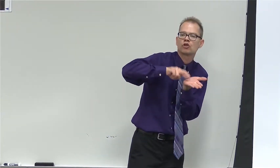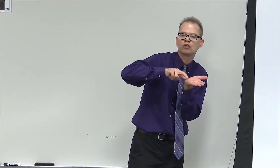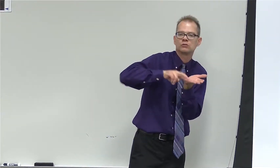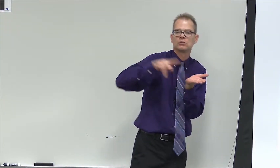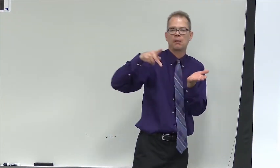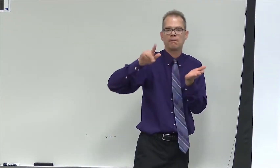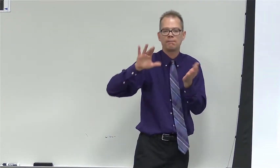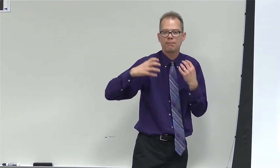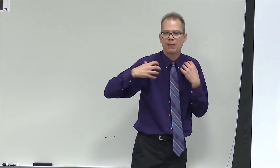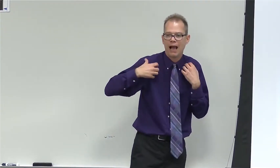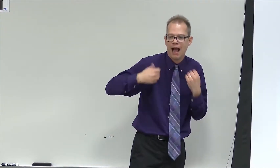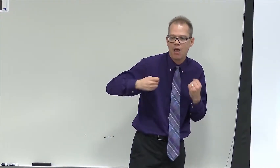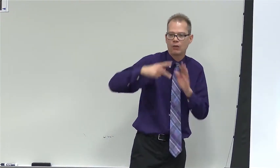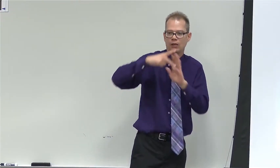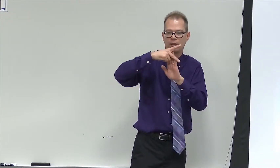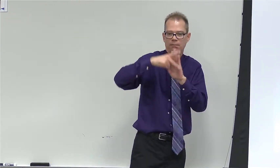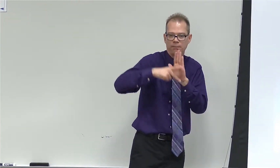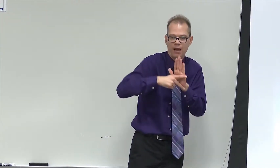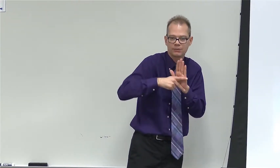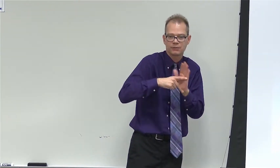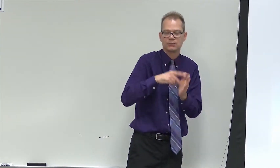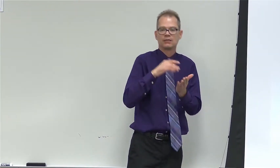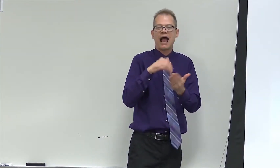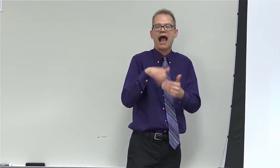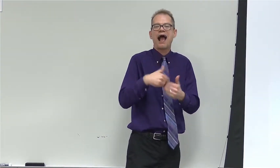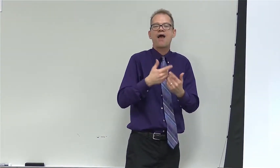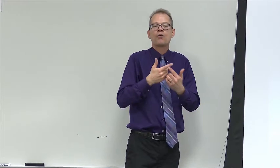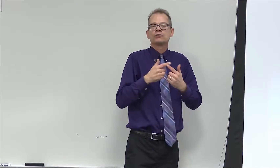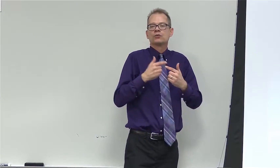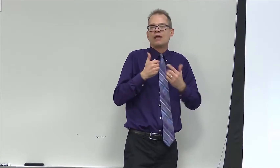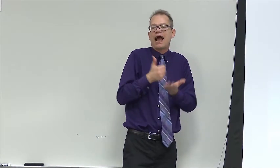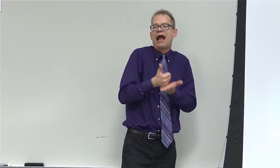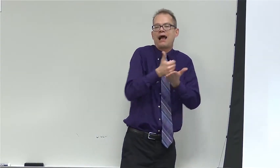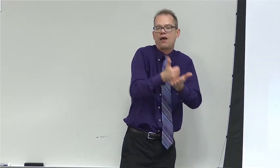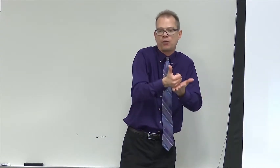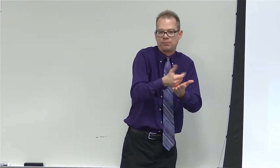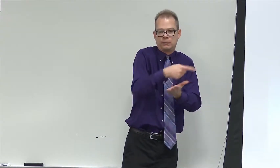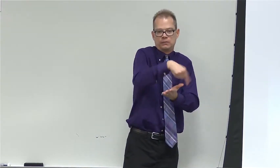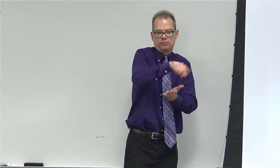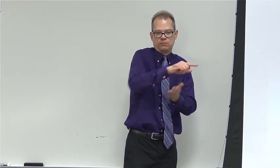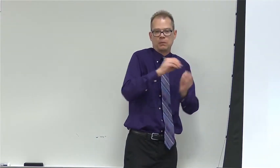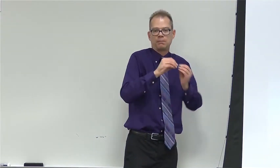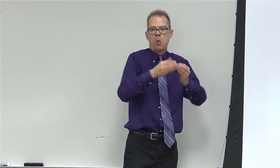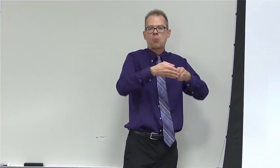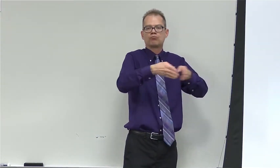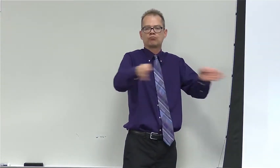And research related to that, public health policy...